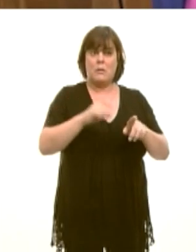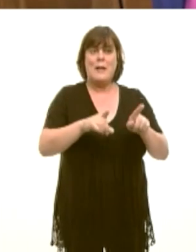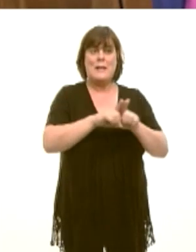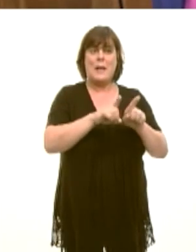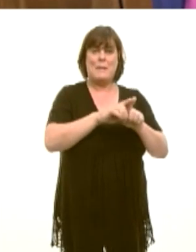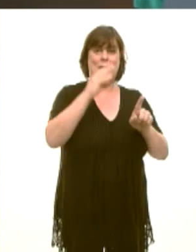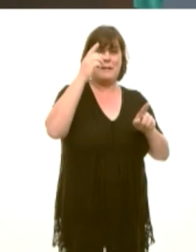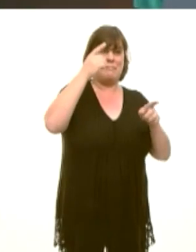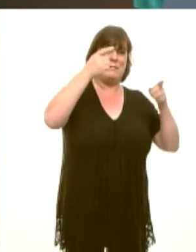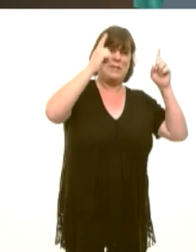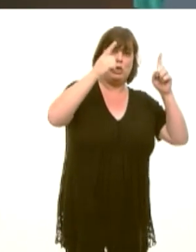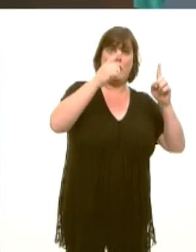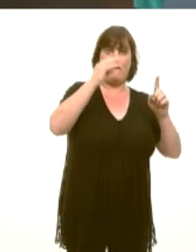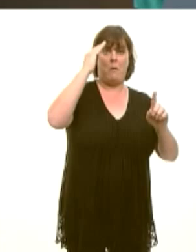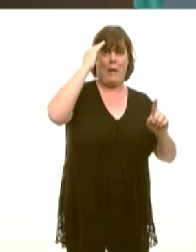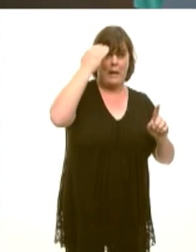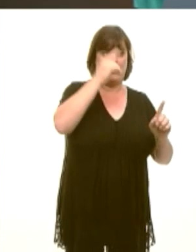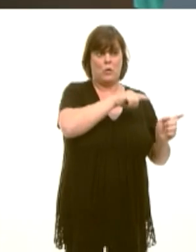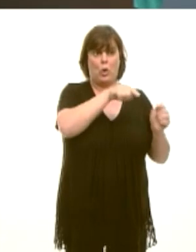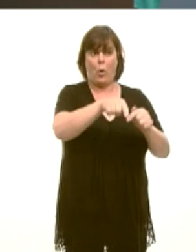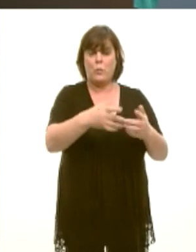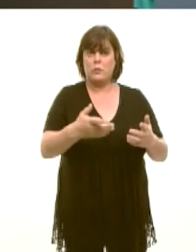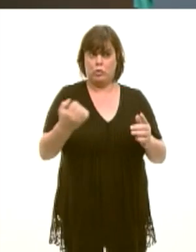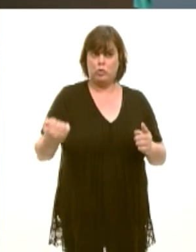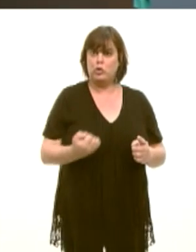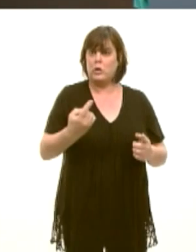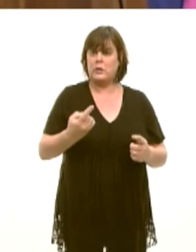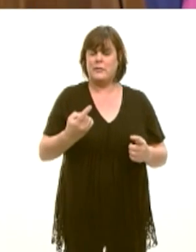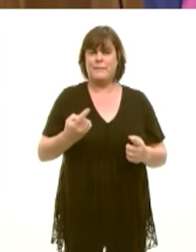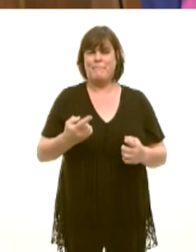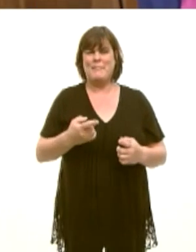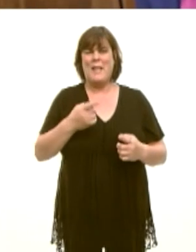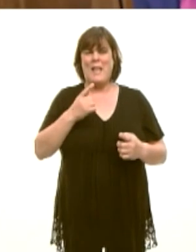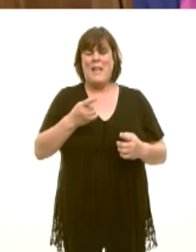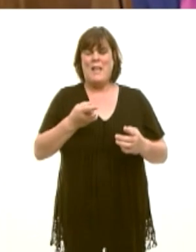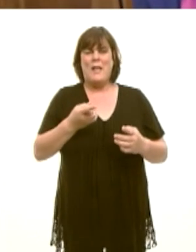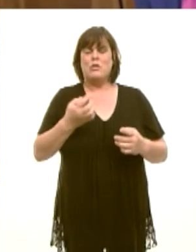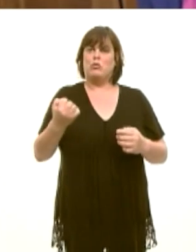as the Taoiseach of the Republic of Ireland does, but unfortunately that isnít something that happens. I think it does take away from that body, and I know itís a concern of the